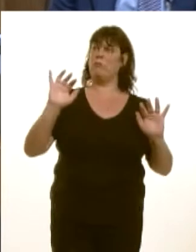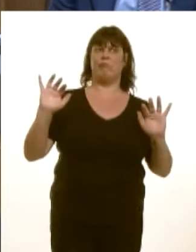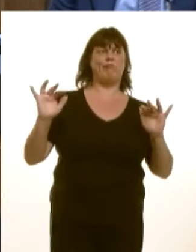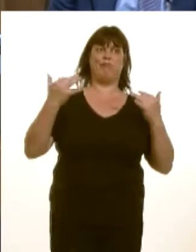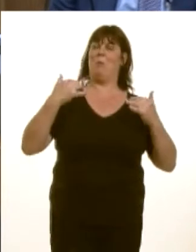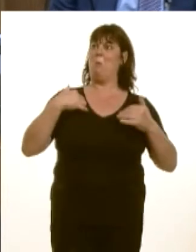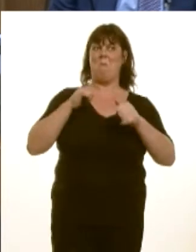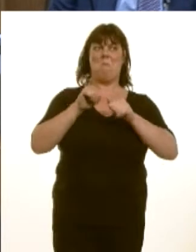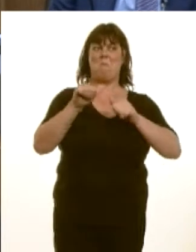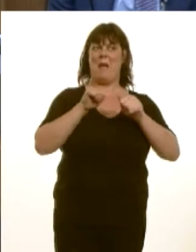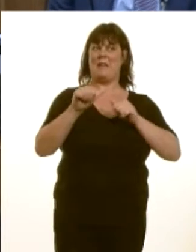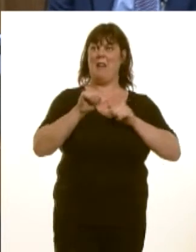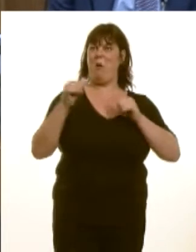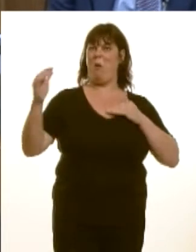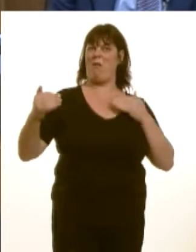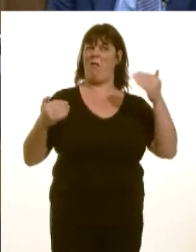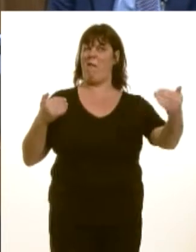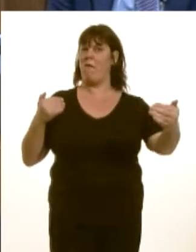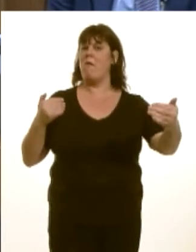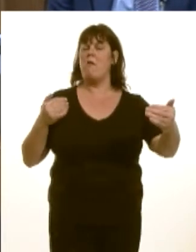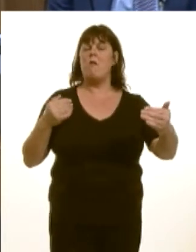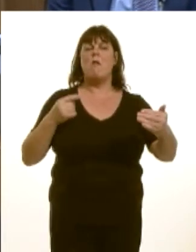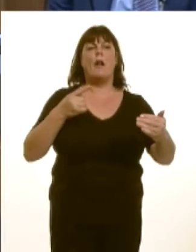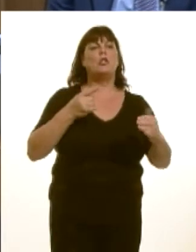That shows that Jobs Growth Wales—not on its own, but working with the other schemes